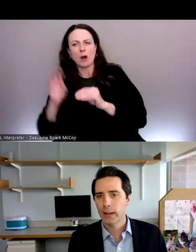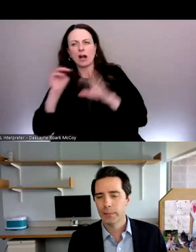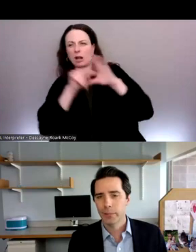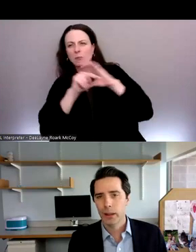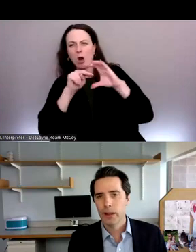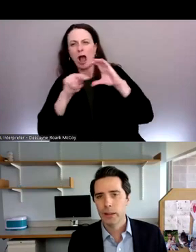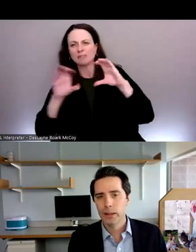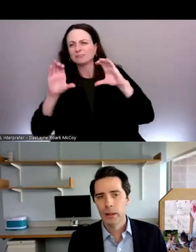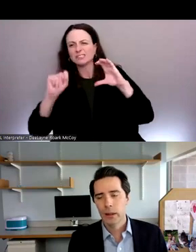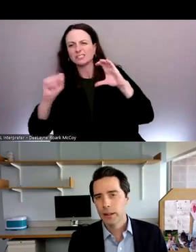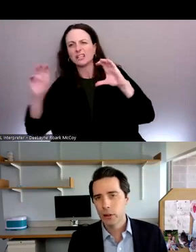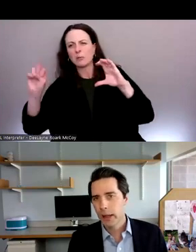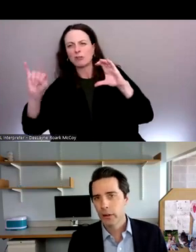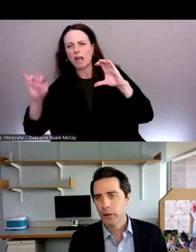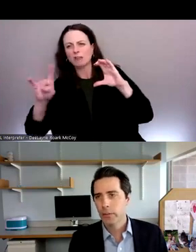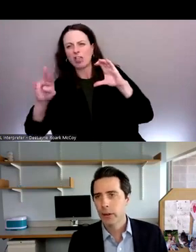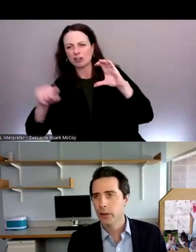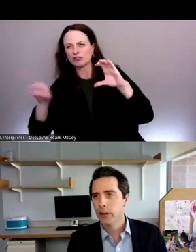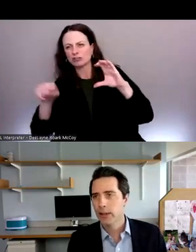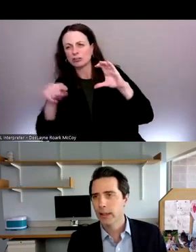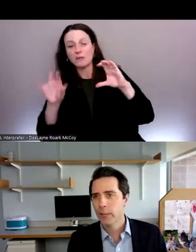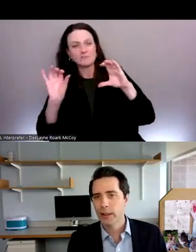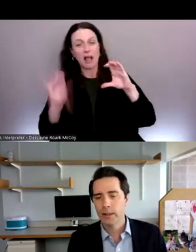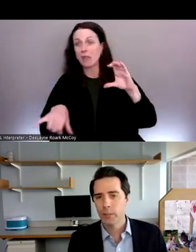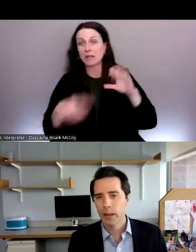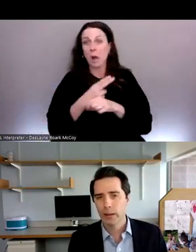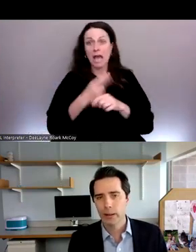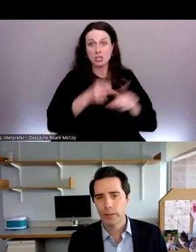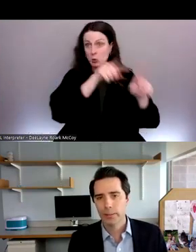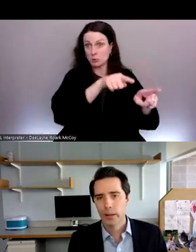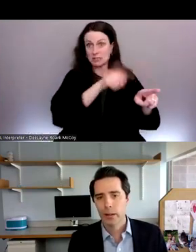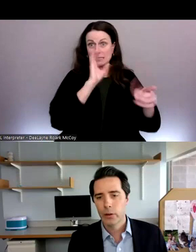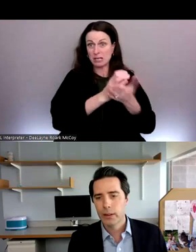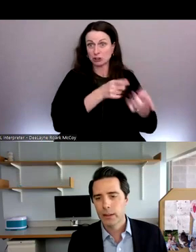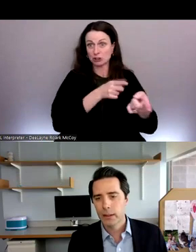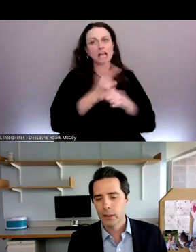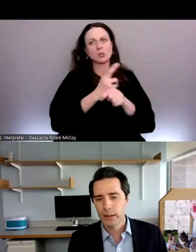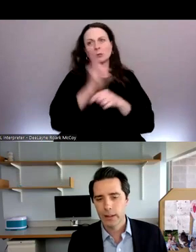scan and this is essentially the algorithm that I use on a daily basis in